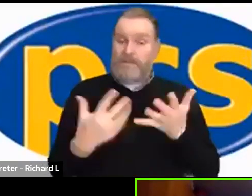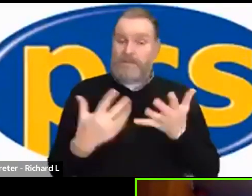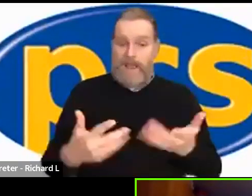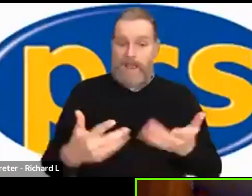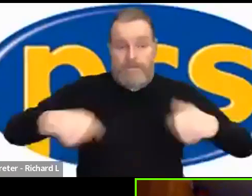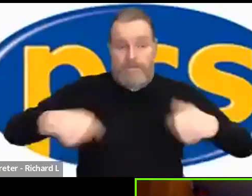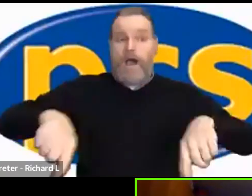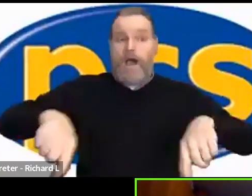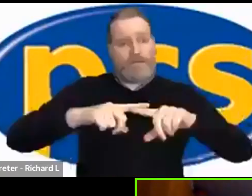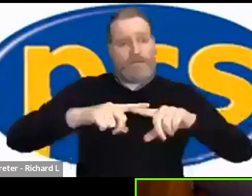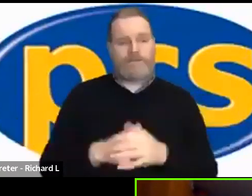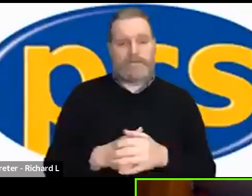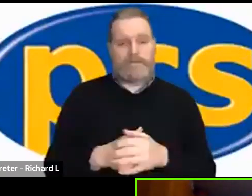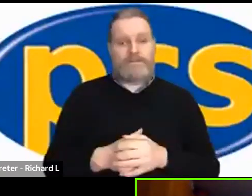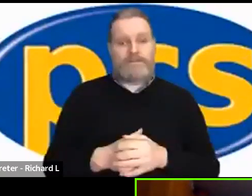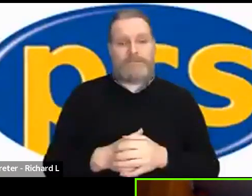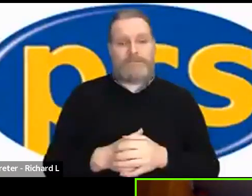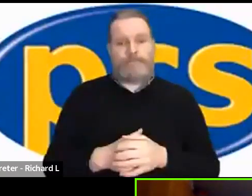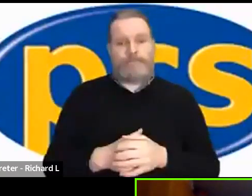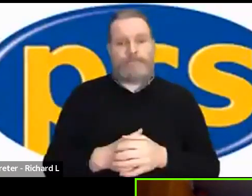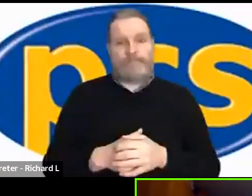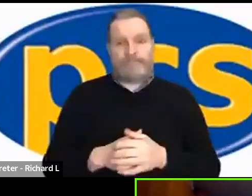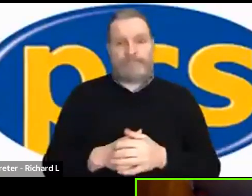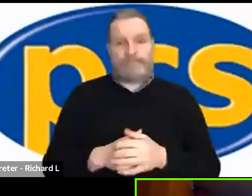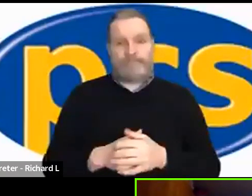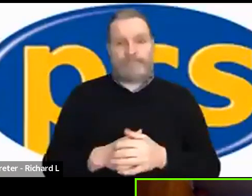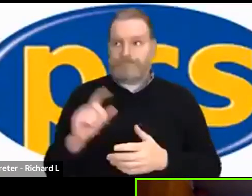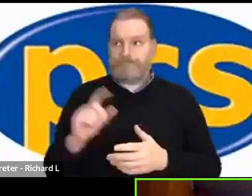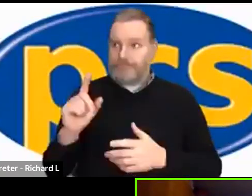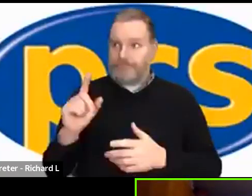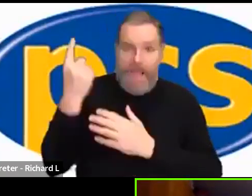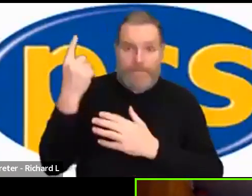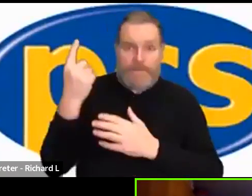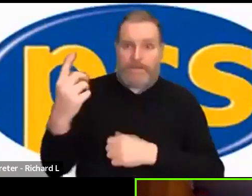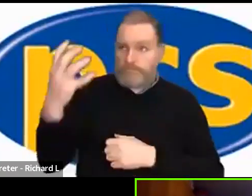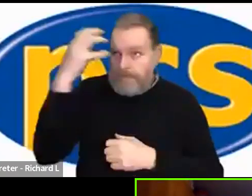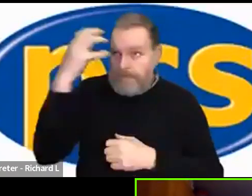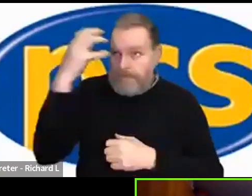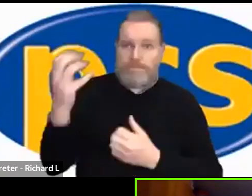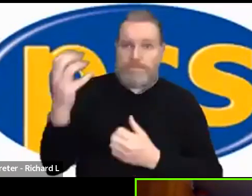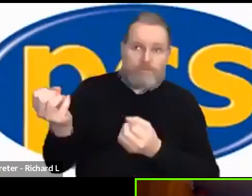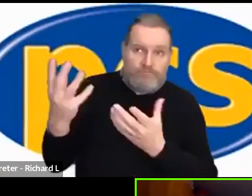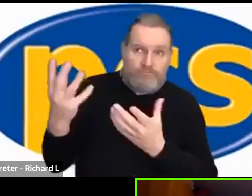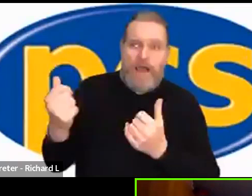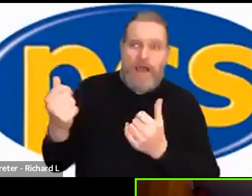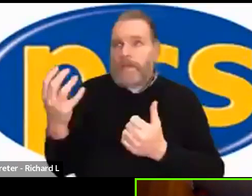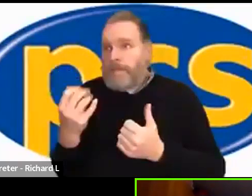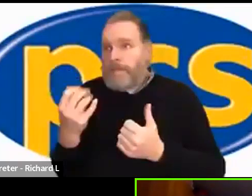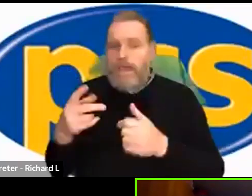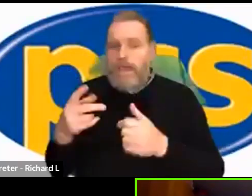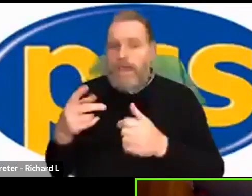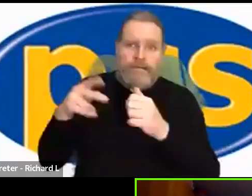important time for us in terms of everything that's going on, everything that's going on, and no doubt lots of discussion and